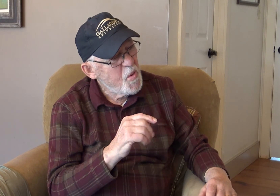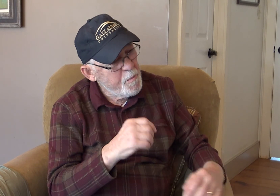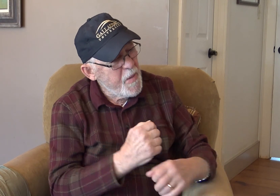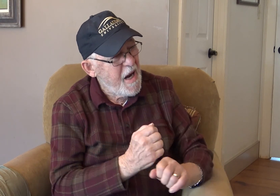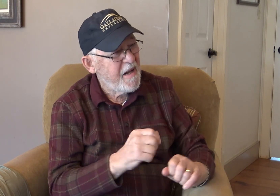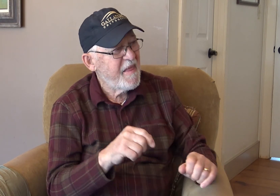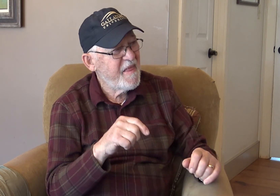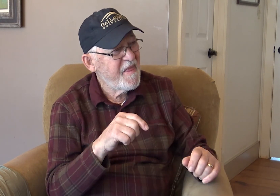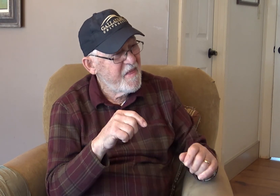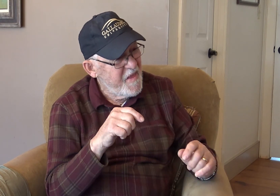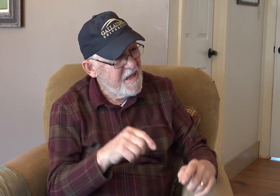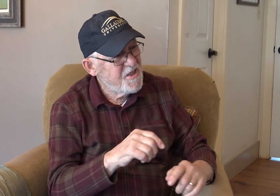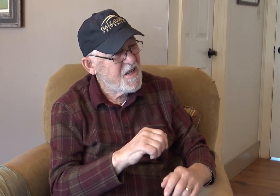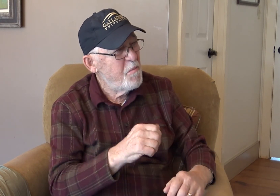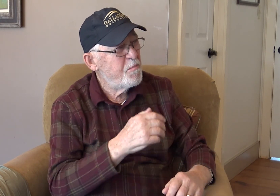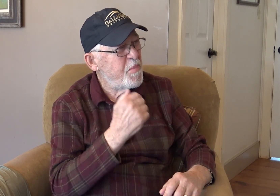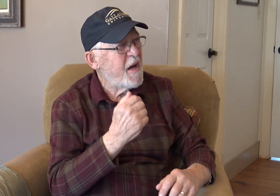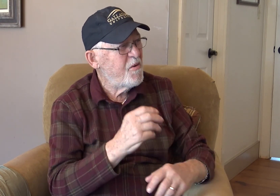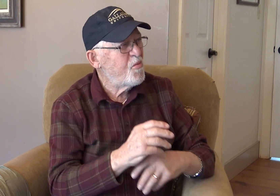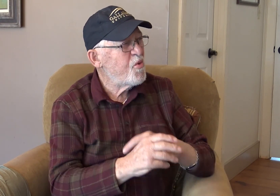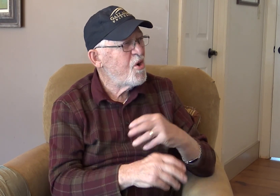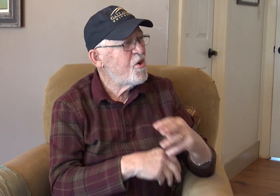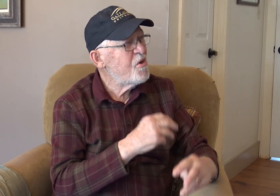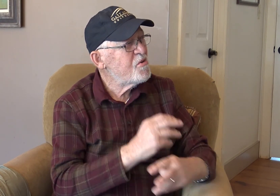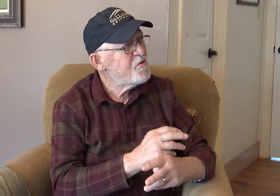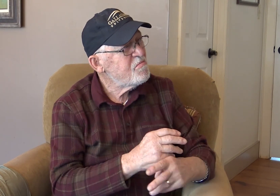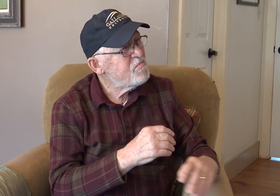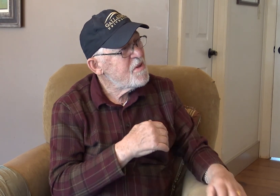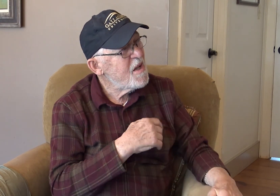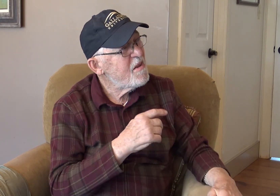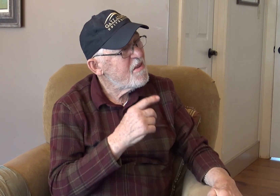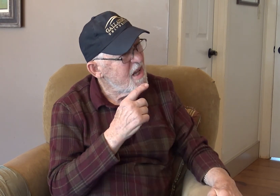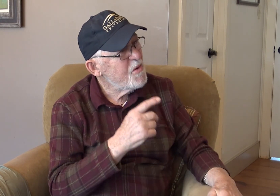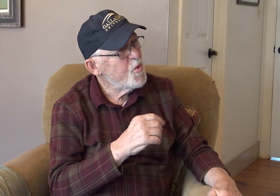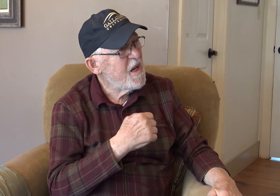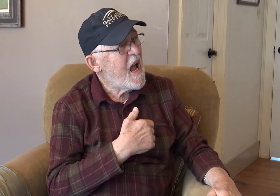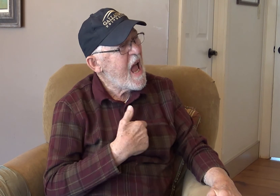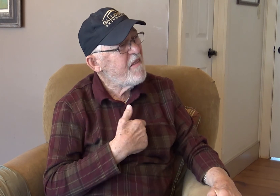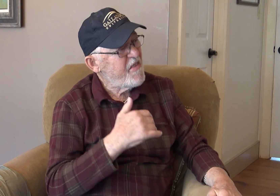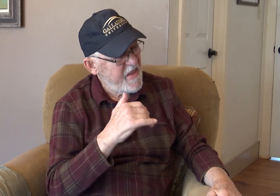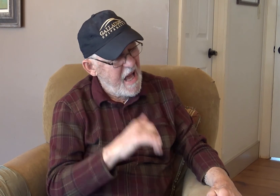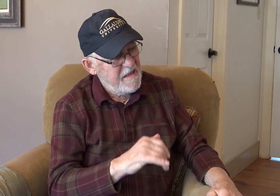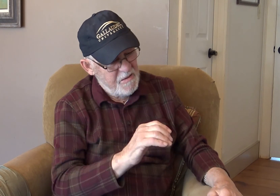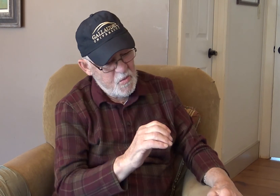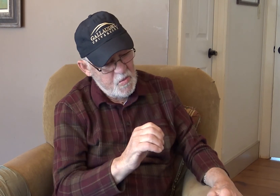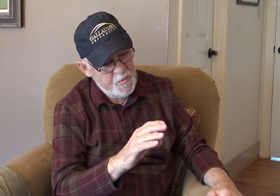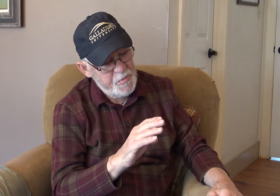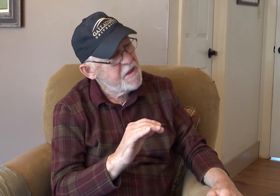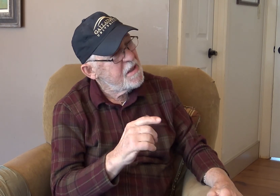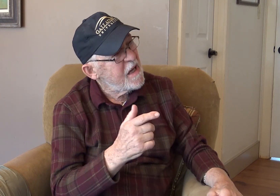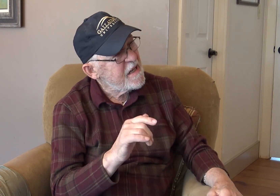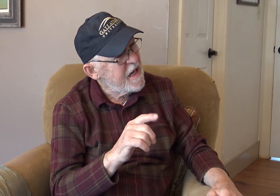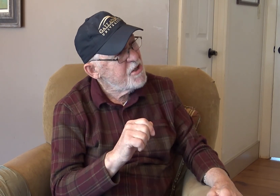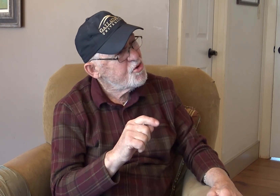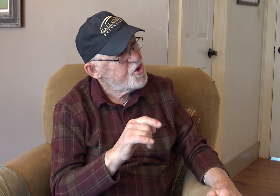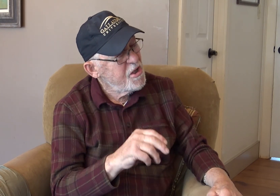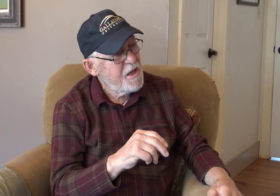to make this a better world. I think we have that obligation.